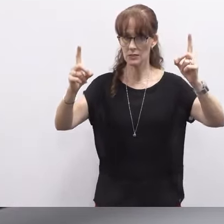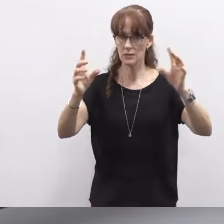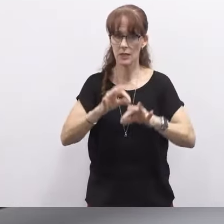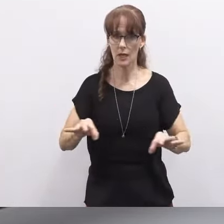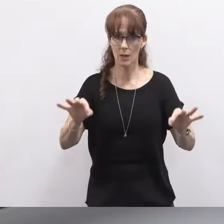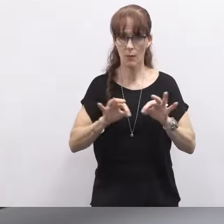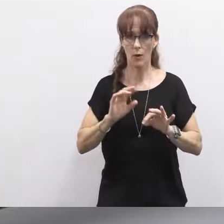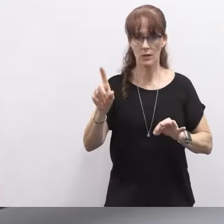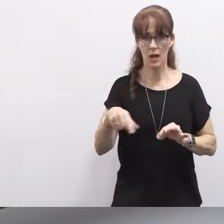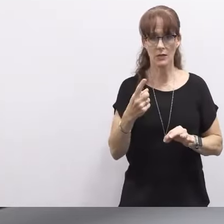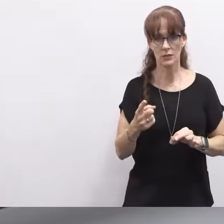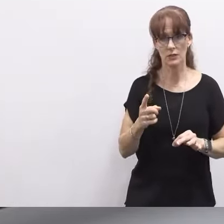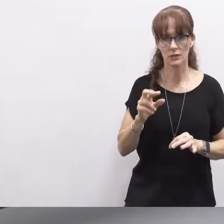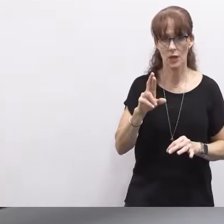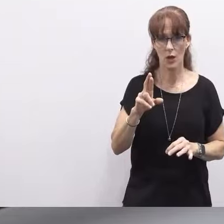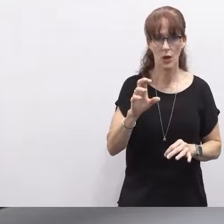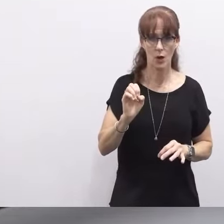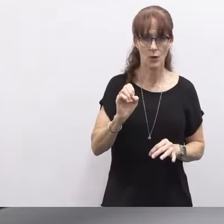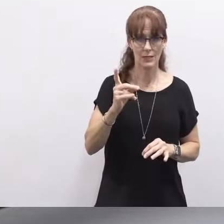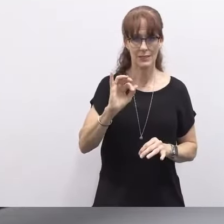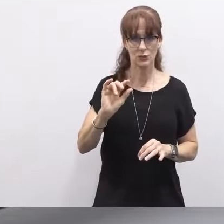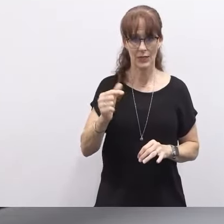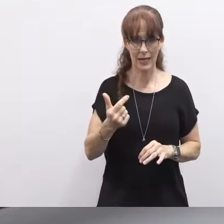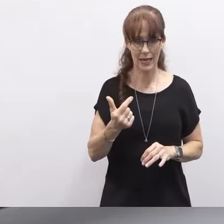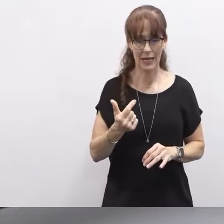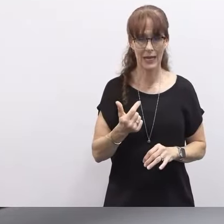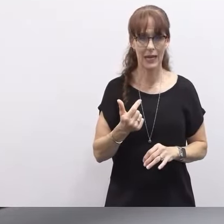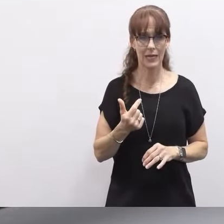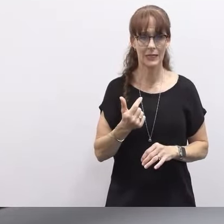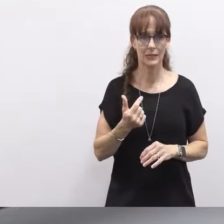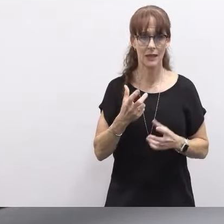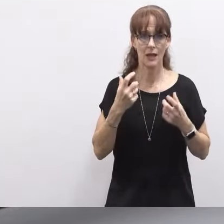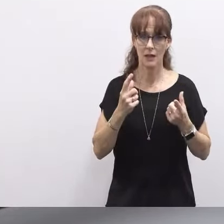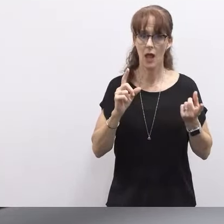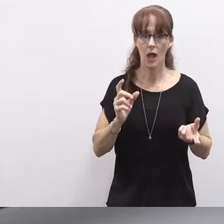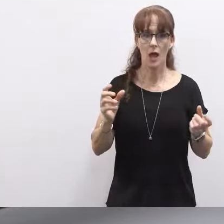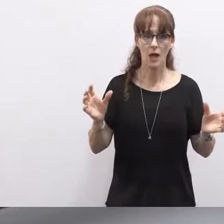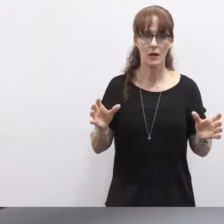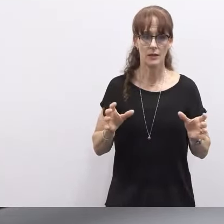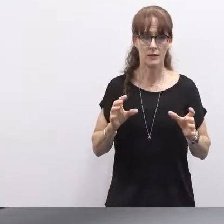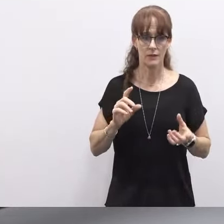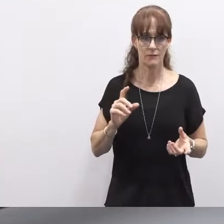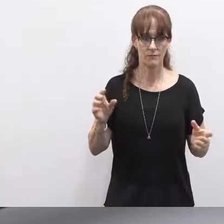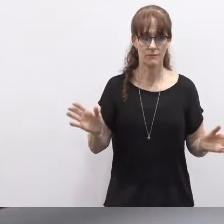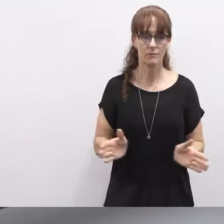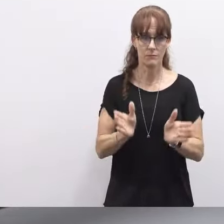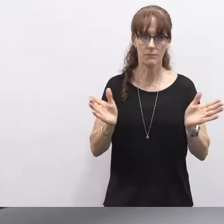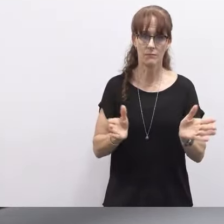not just the redistricting part of this, I think we've made a lot of strides and your board feedback has been really taken